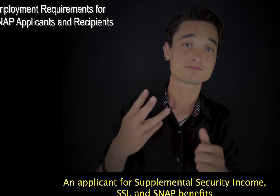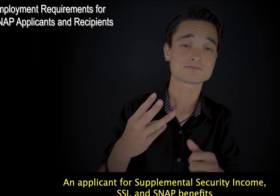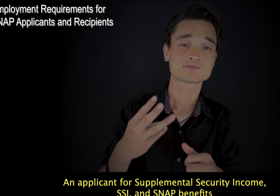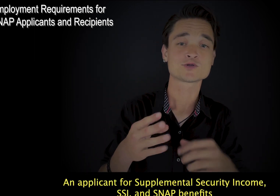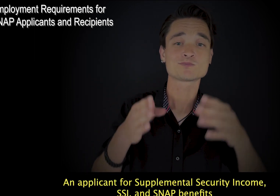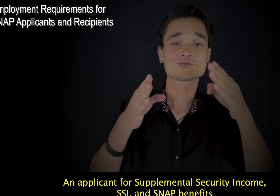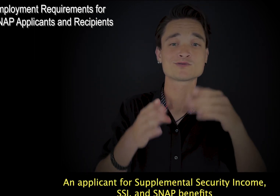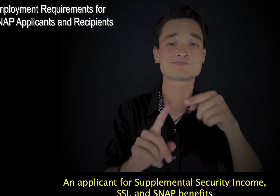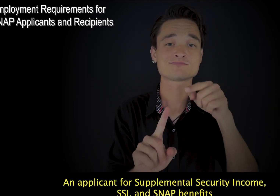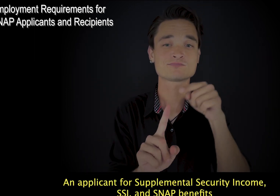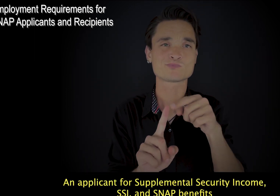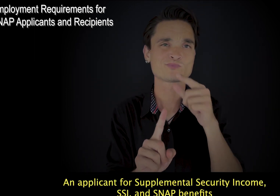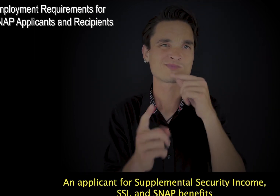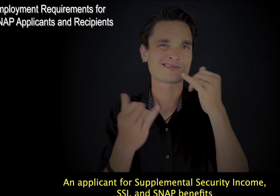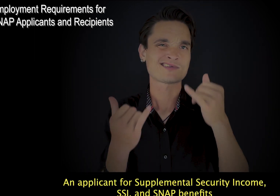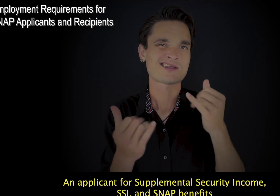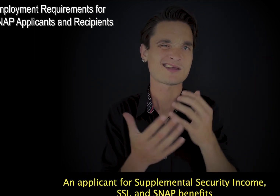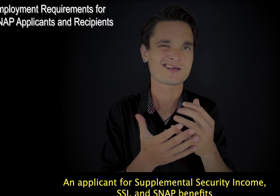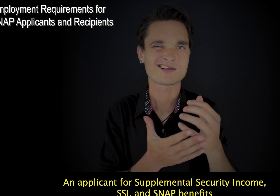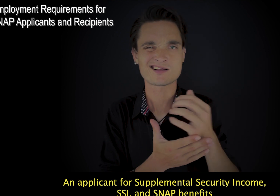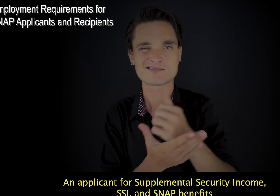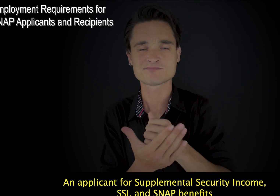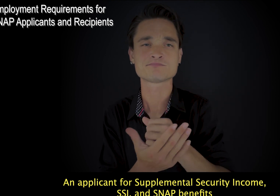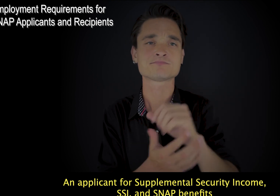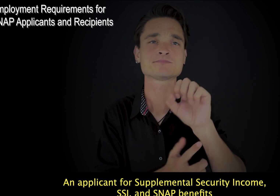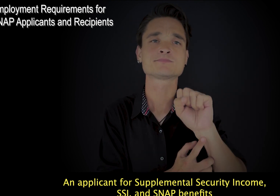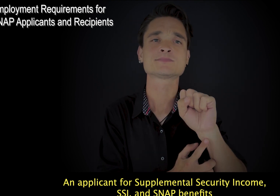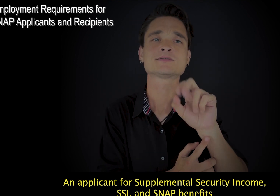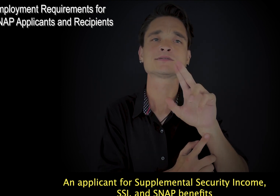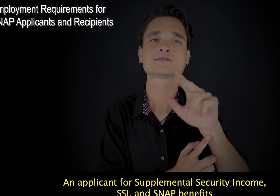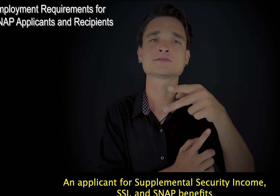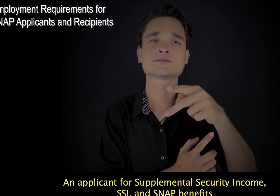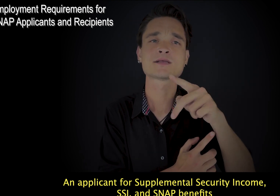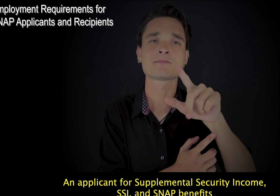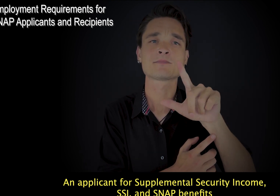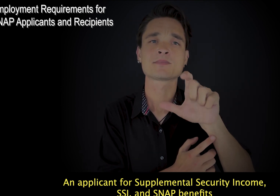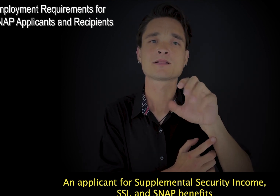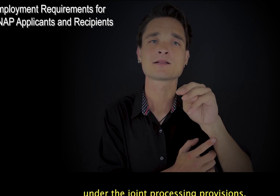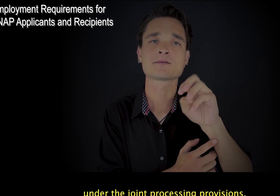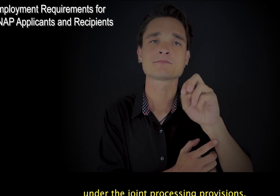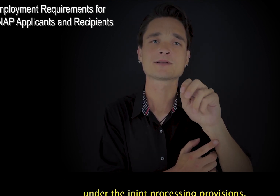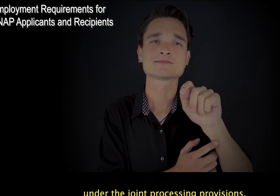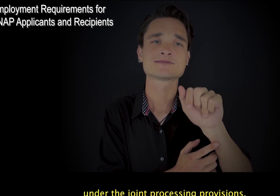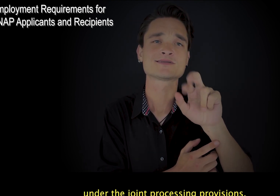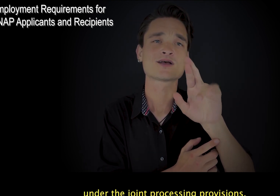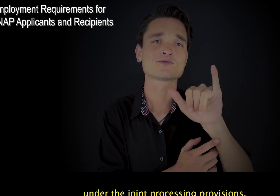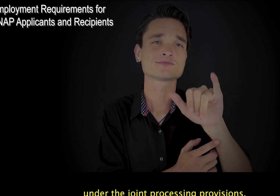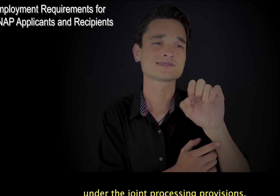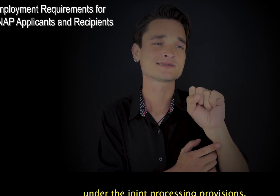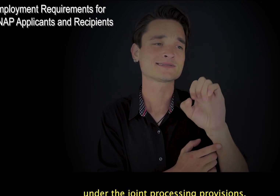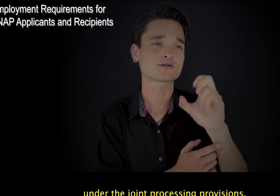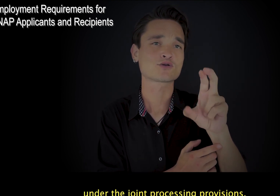An applicant for Supplemental Security Income, SSI, and SNAP benefits under the joint processing provisions.